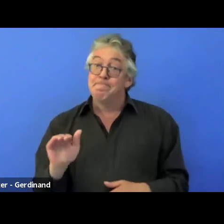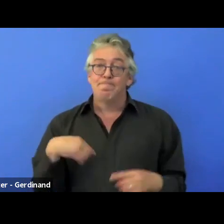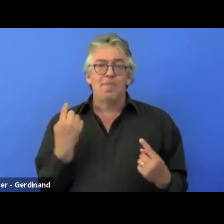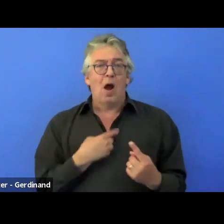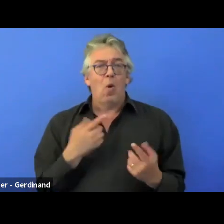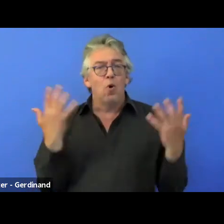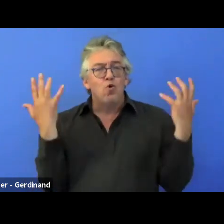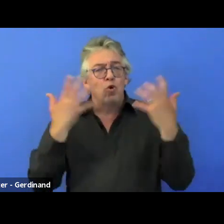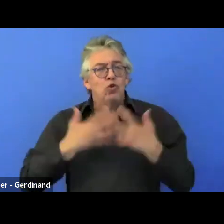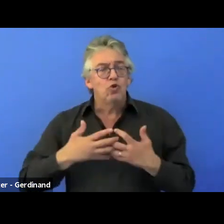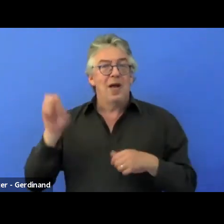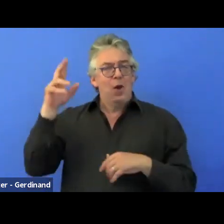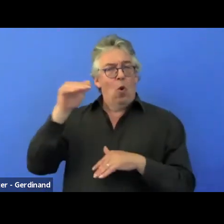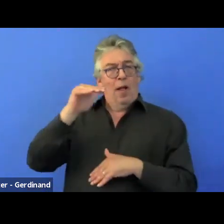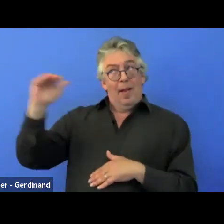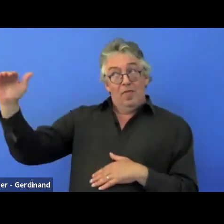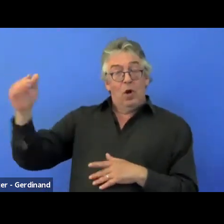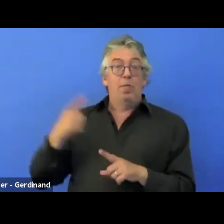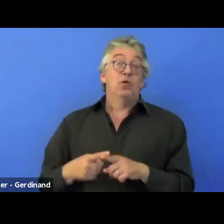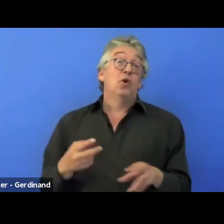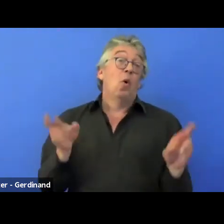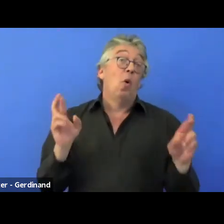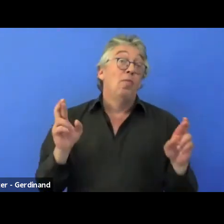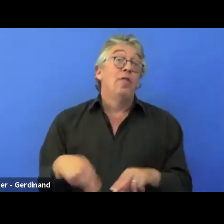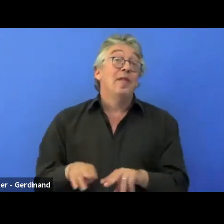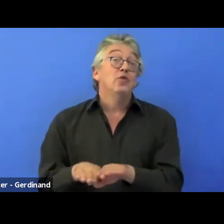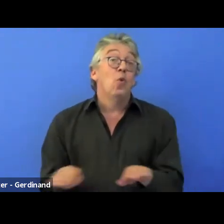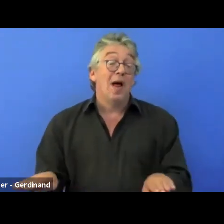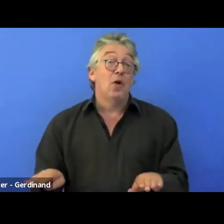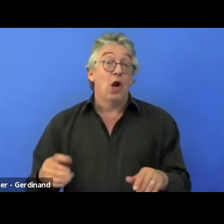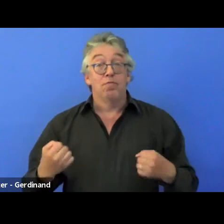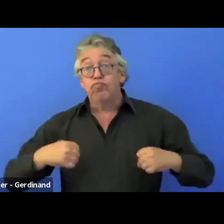both at European and hopefully at the national level too. Next slide, please.